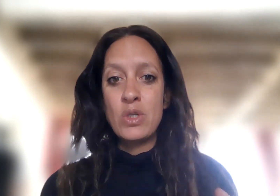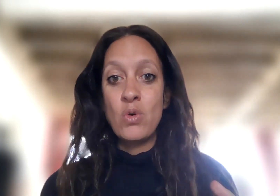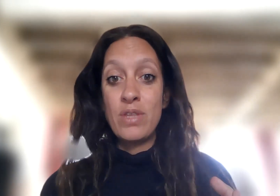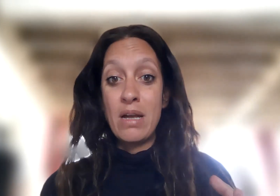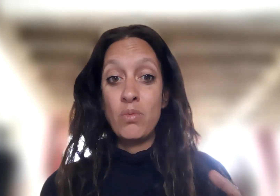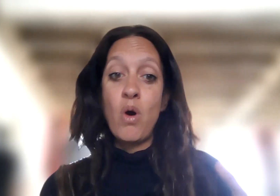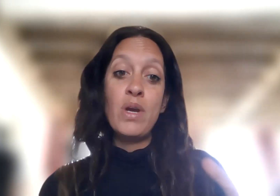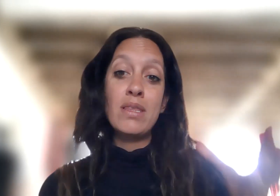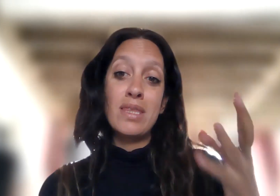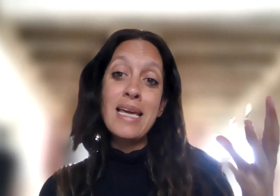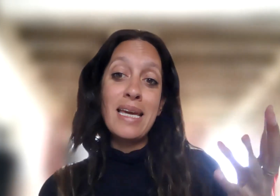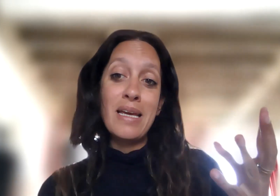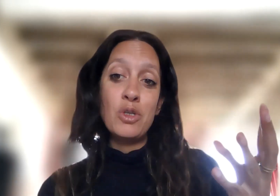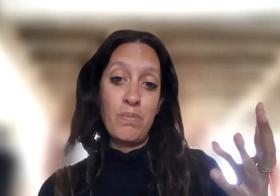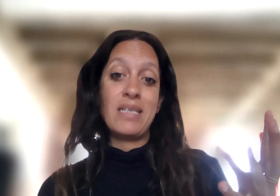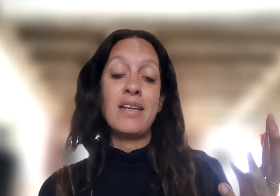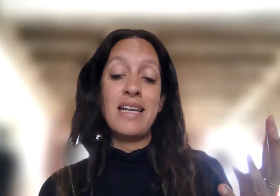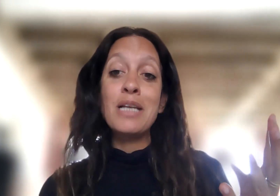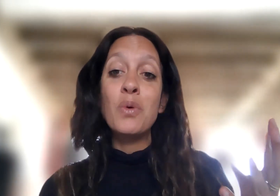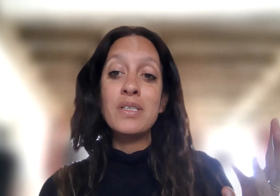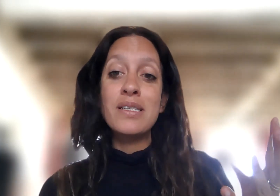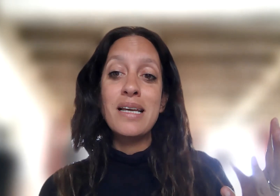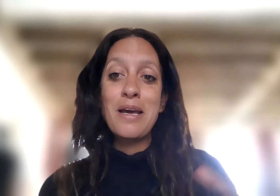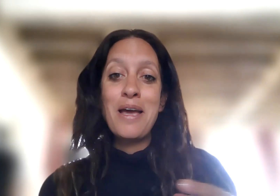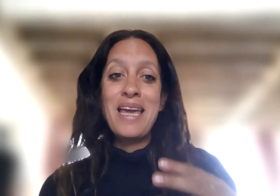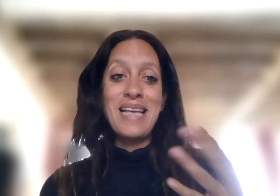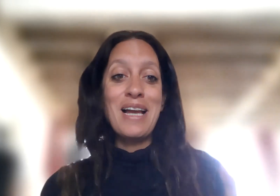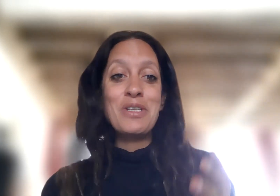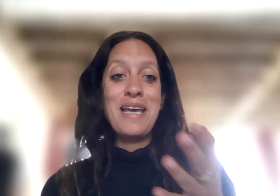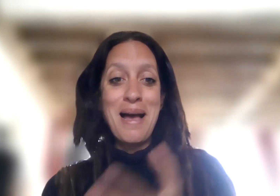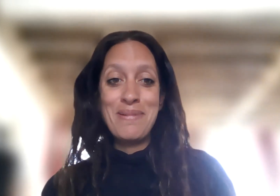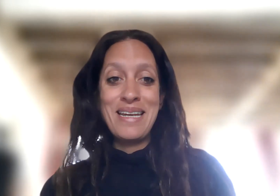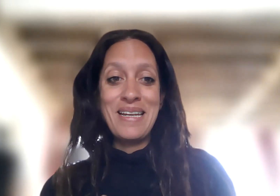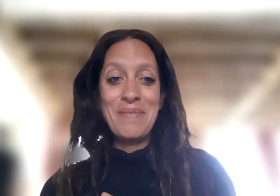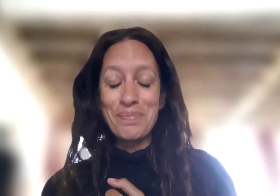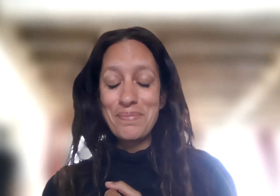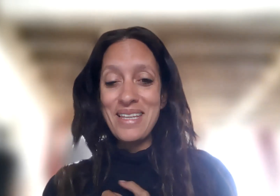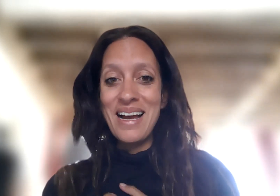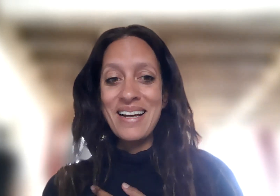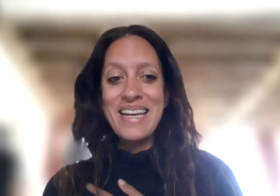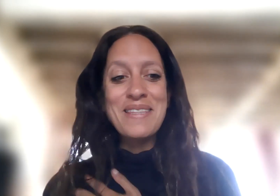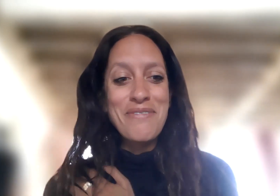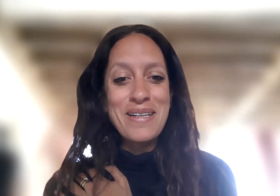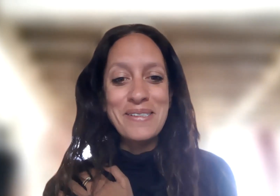done doesn't happen automatically to get things done. Because this is the case, we have developed practical actions to make